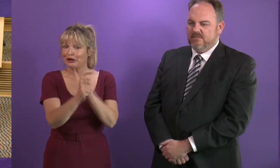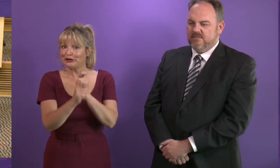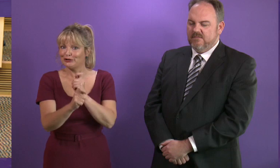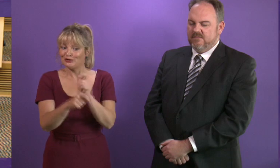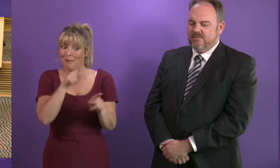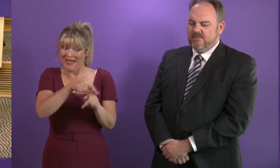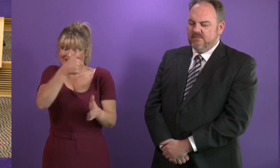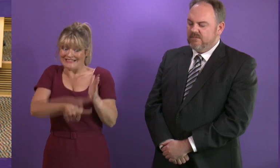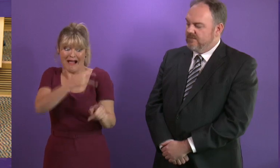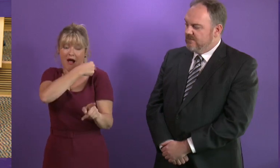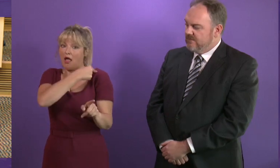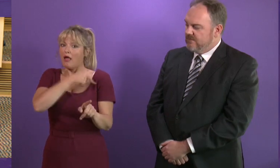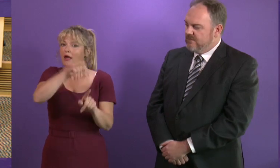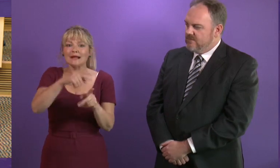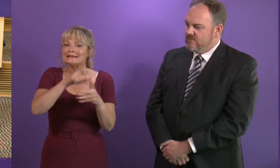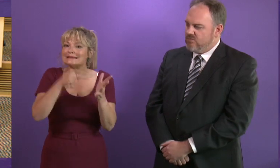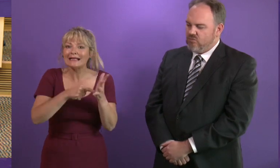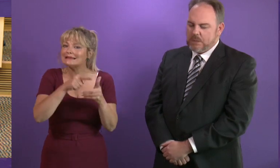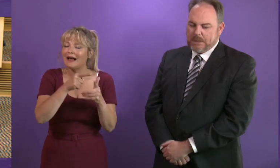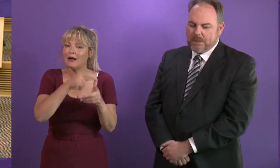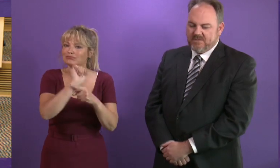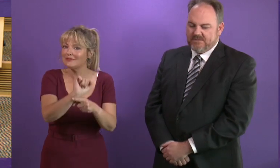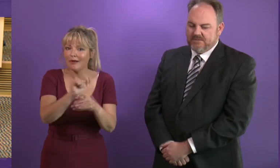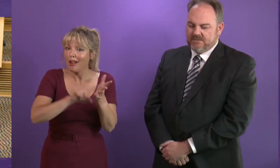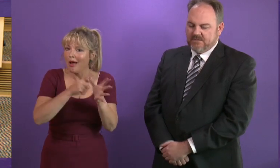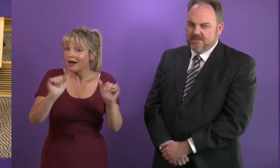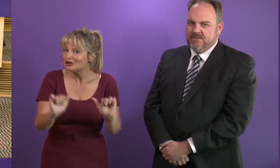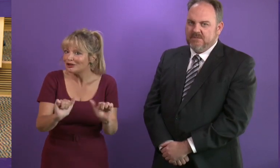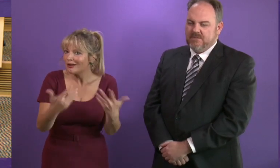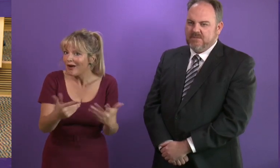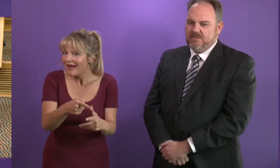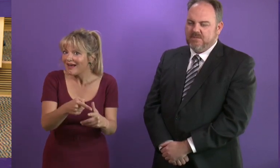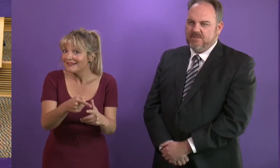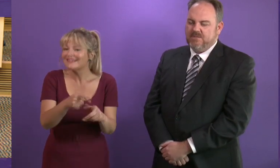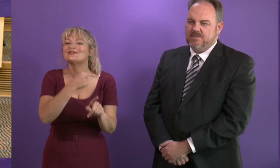report this afternoon, including the implications for the statutory underpinning of the policy.